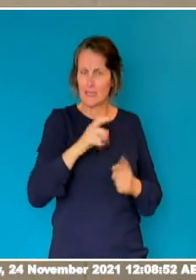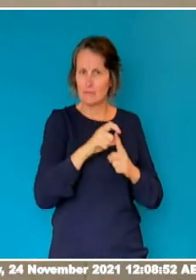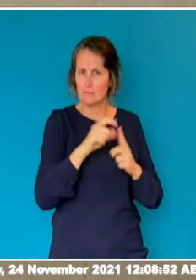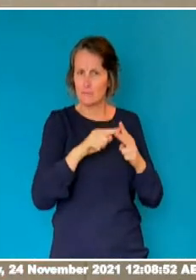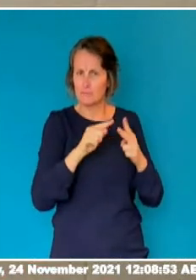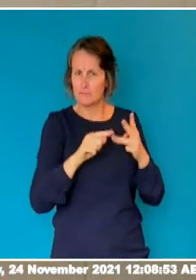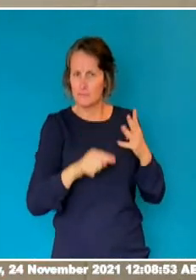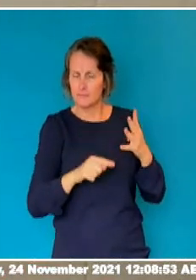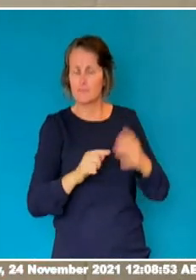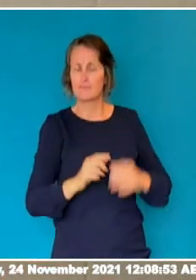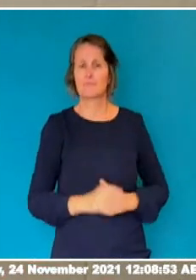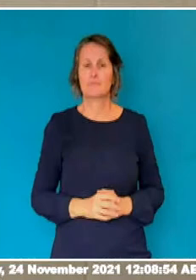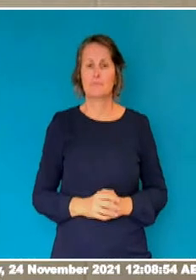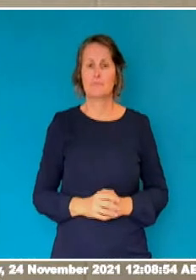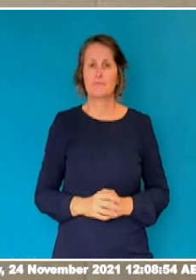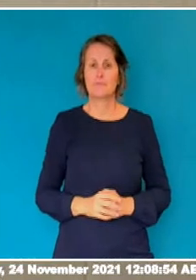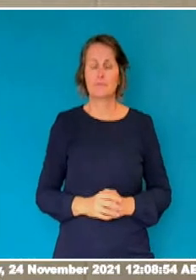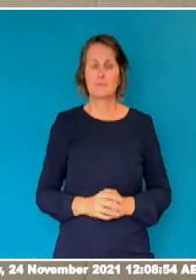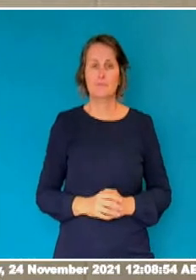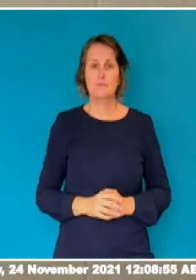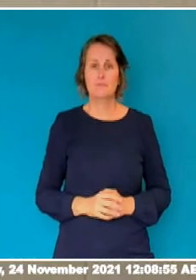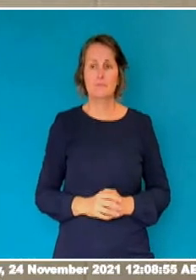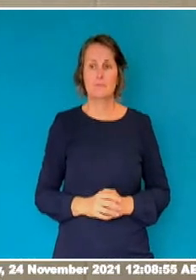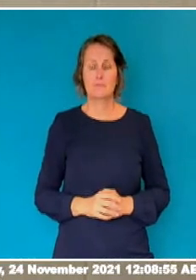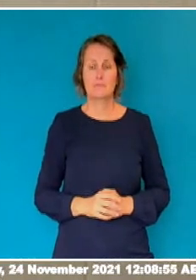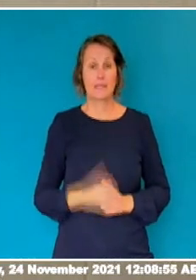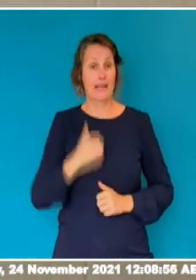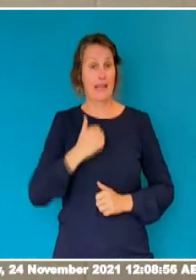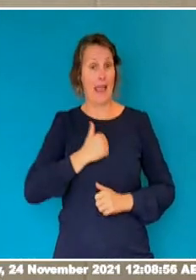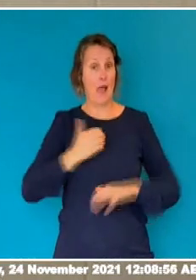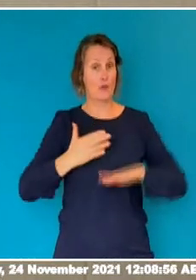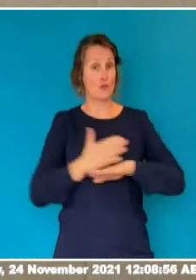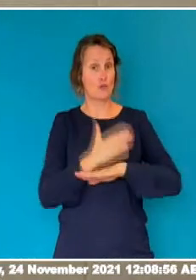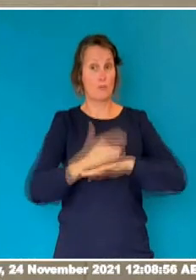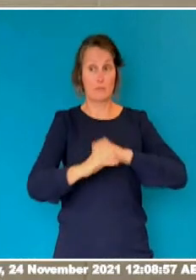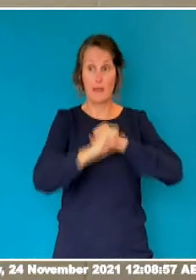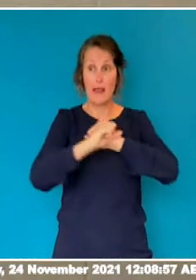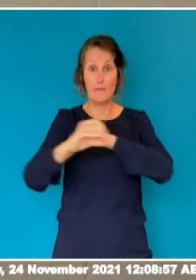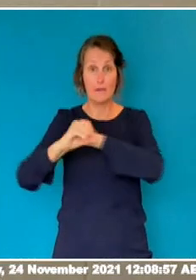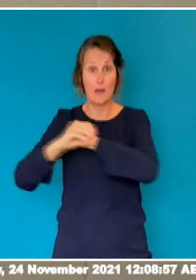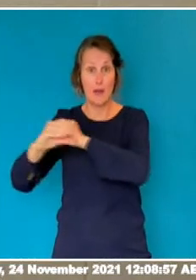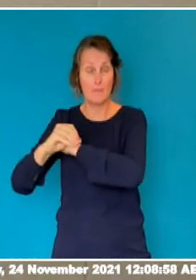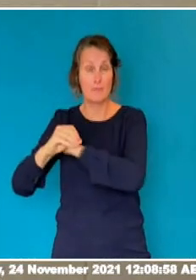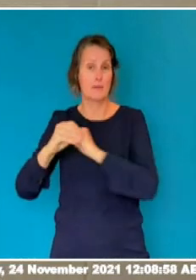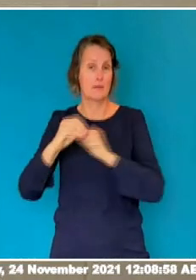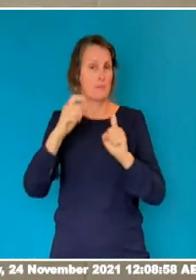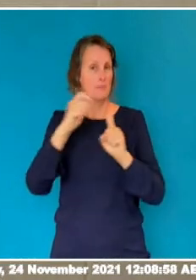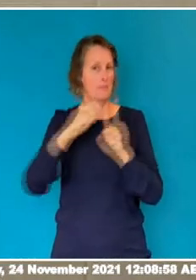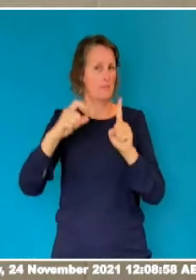just mentioned, but we also provide in our position descriptions the contextual environmental factors as well.